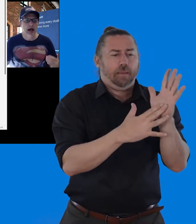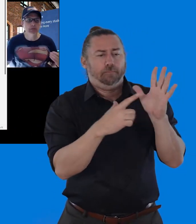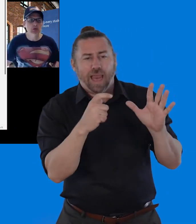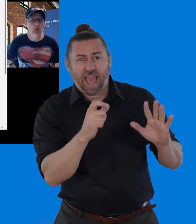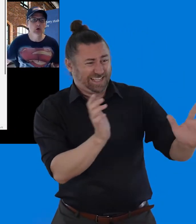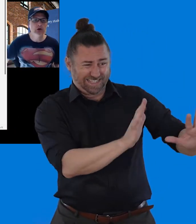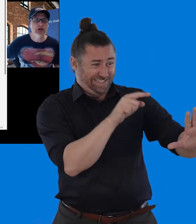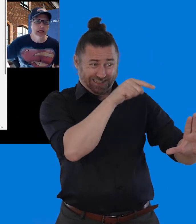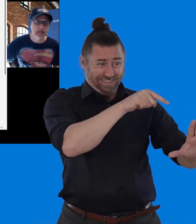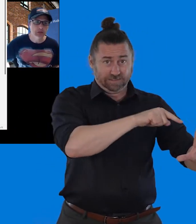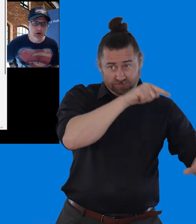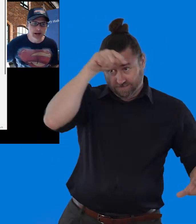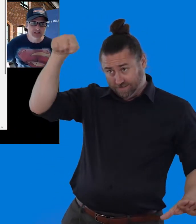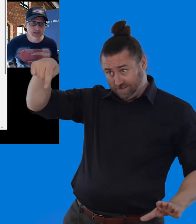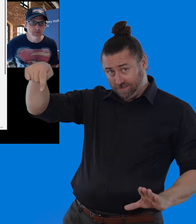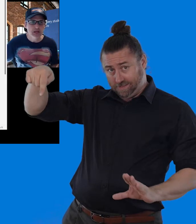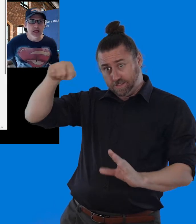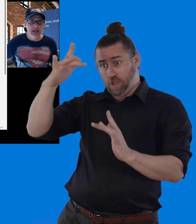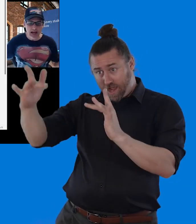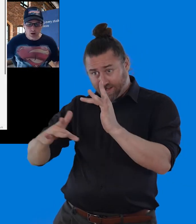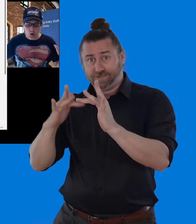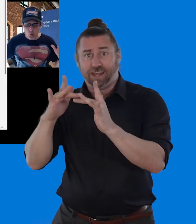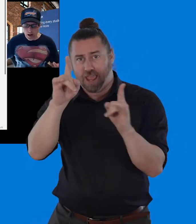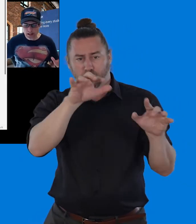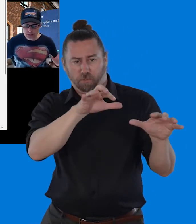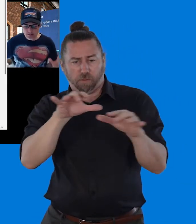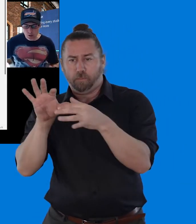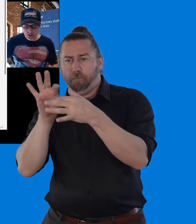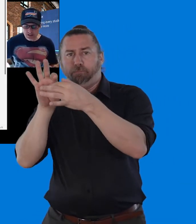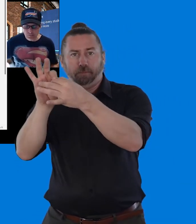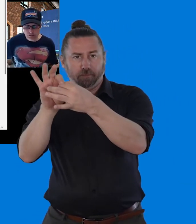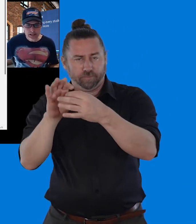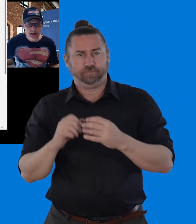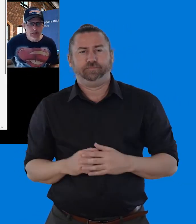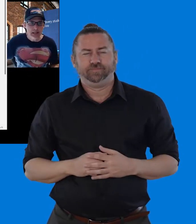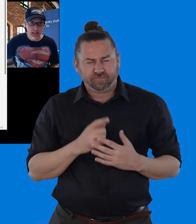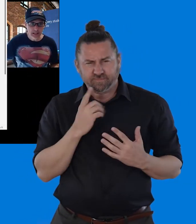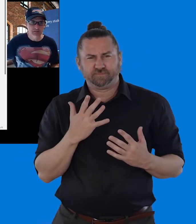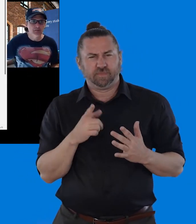I am in Word in the browser. Now, where does Immersive Reader live?